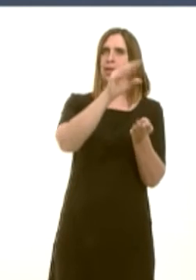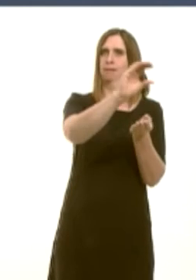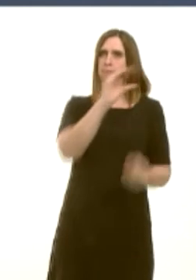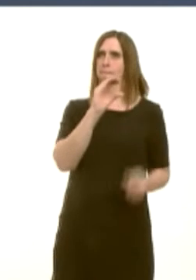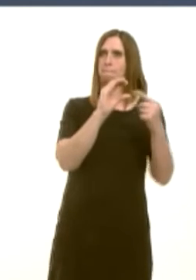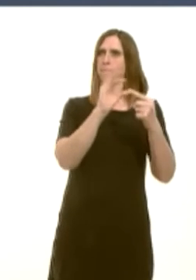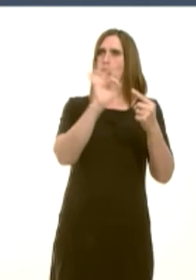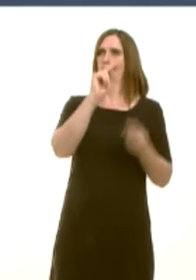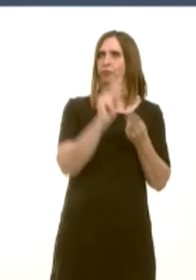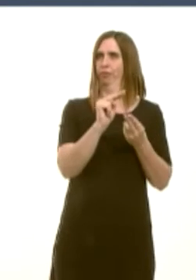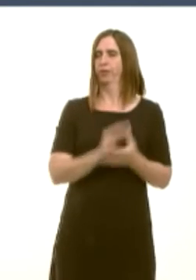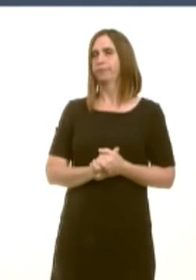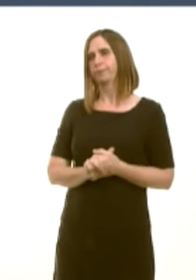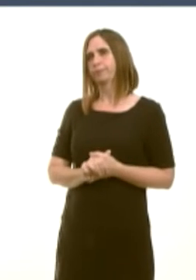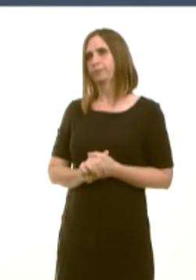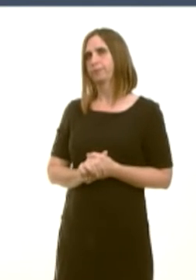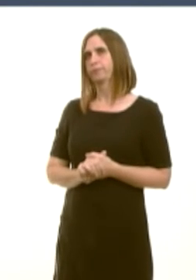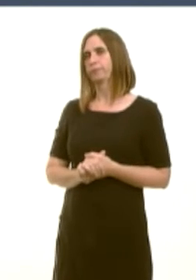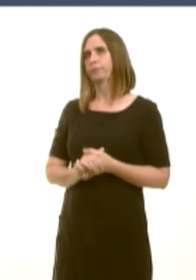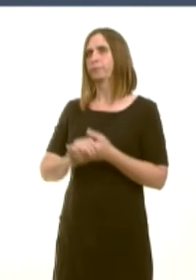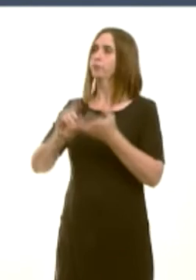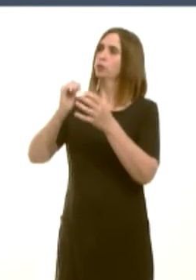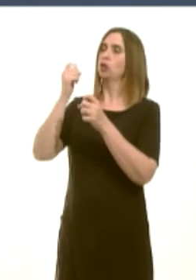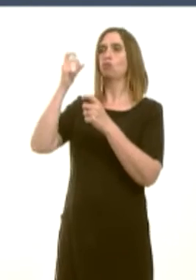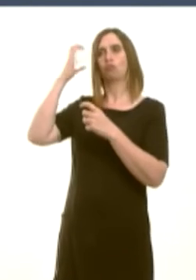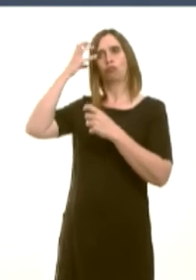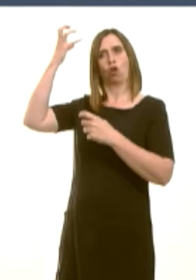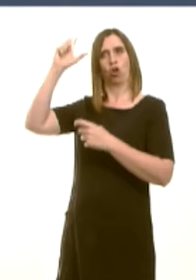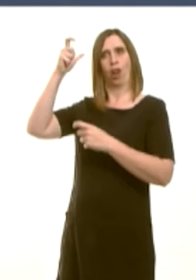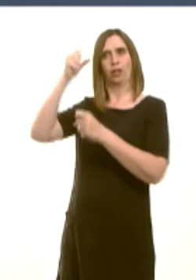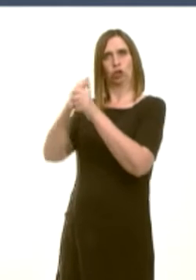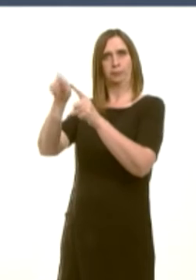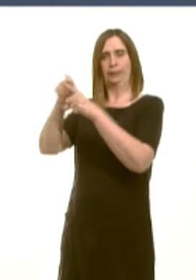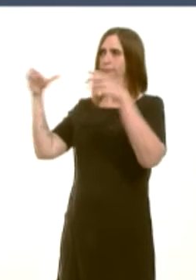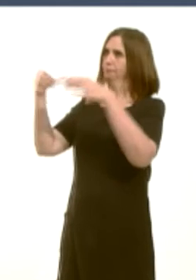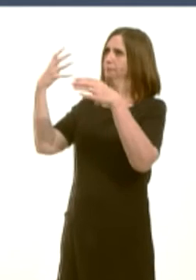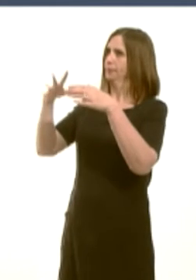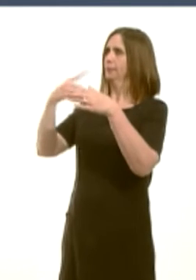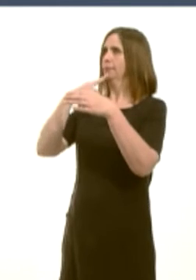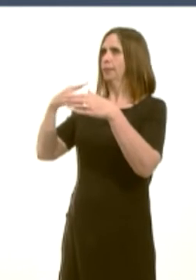that weíre nearing a crisis in terms of GP practice in Wales, and they say that many